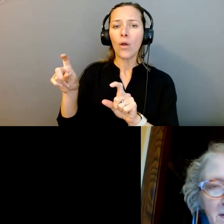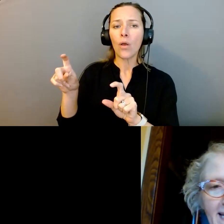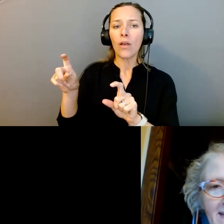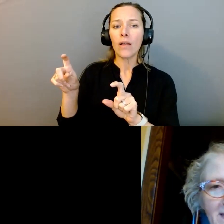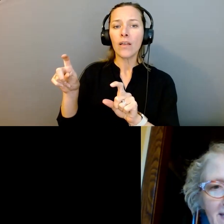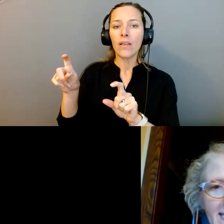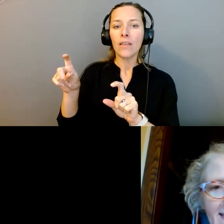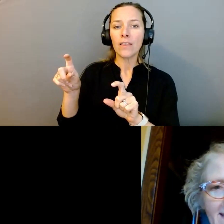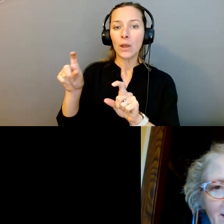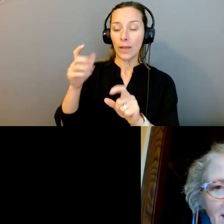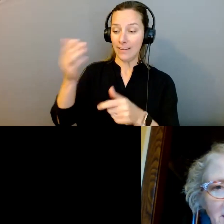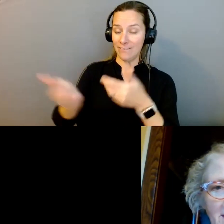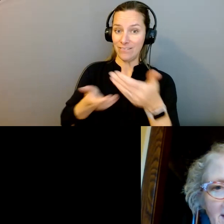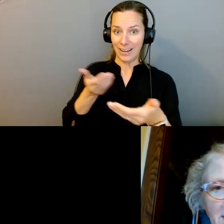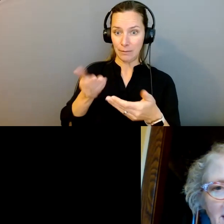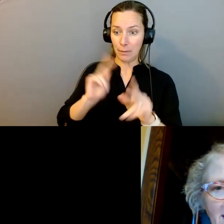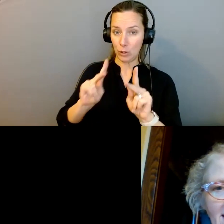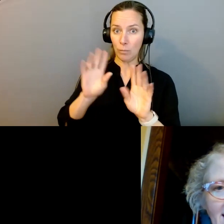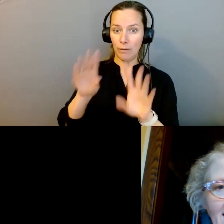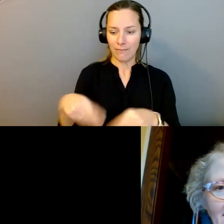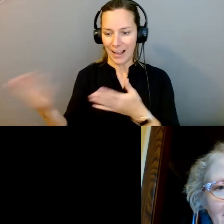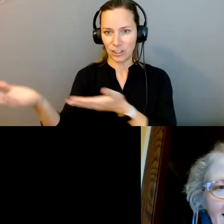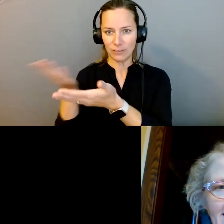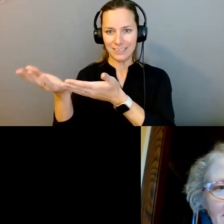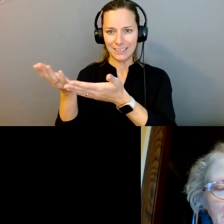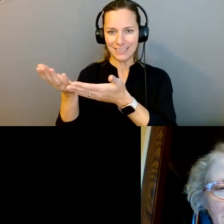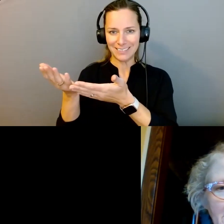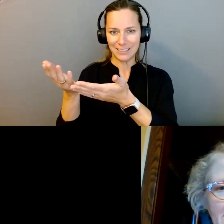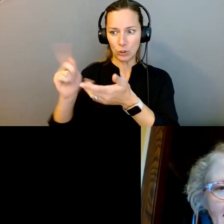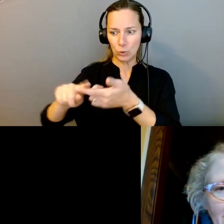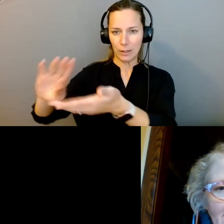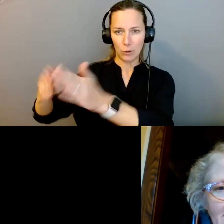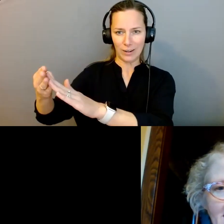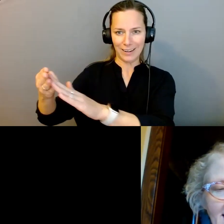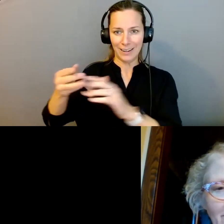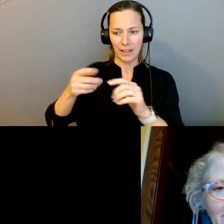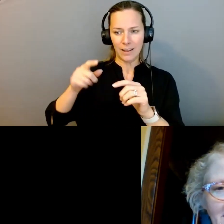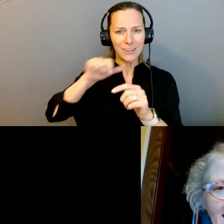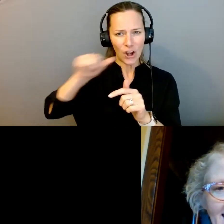provide services to the community of people rather than the people themselves, which is infuriating.